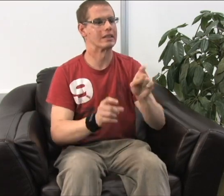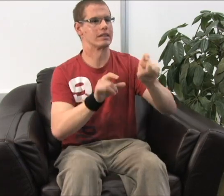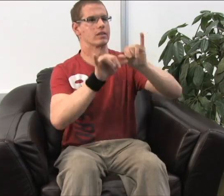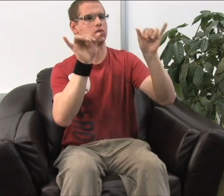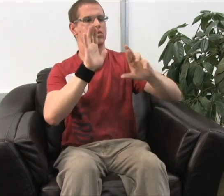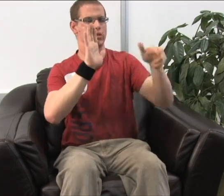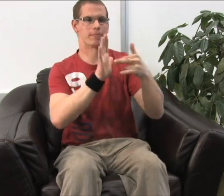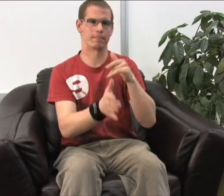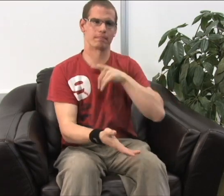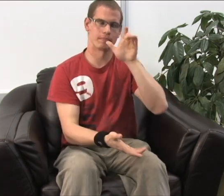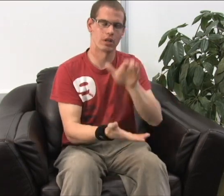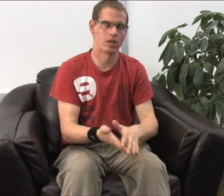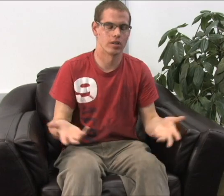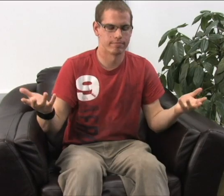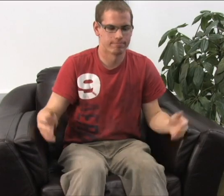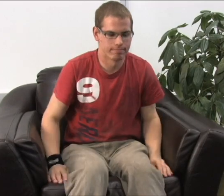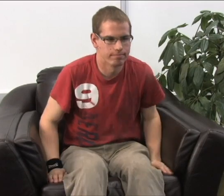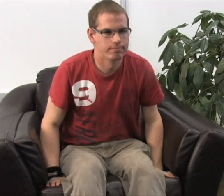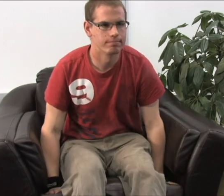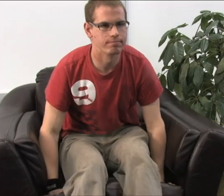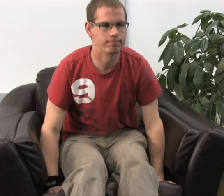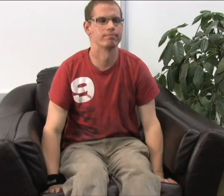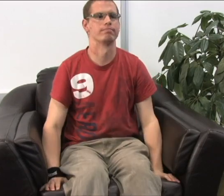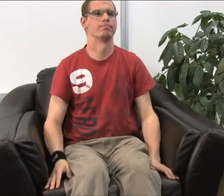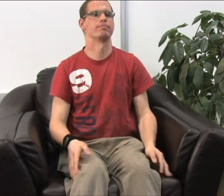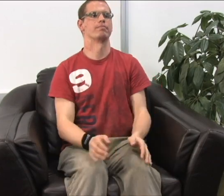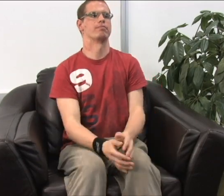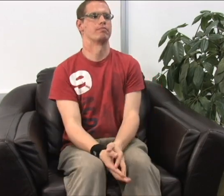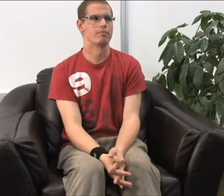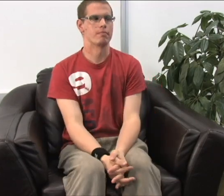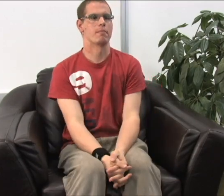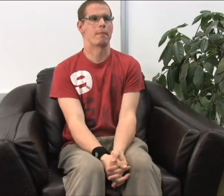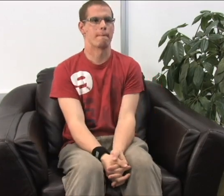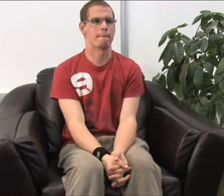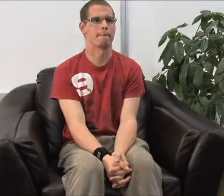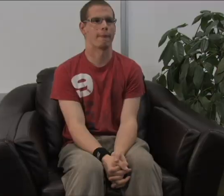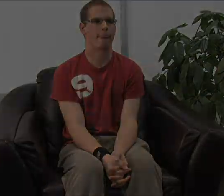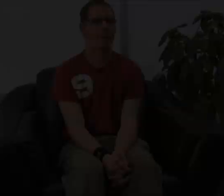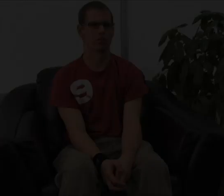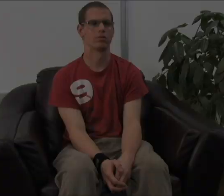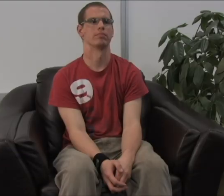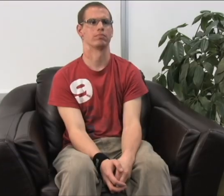and to have that relationship, it's not easy for many kids. I think the system plays a role in that, that's what I believe.